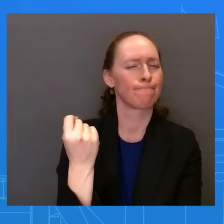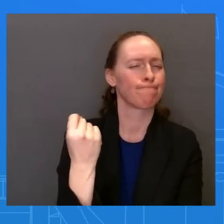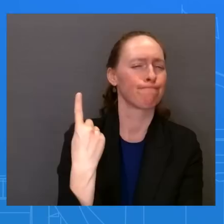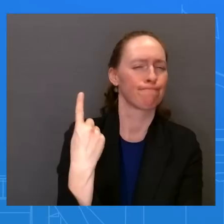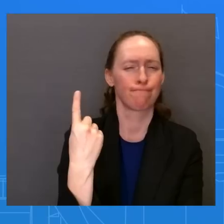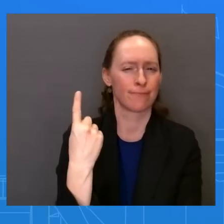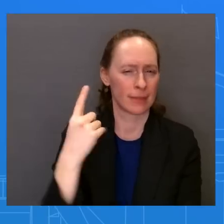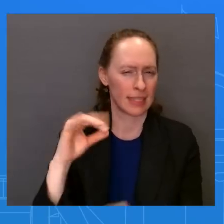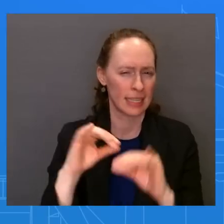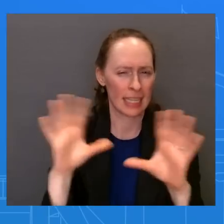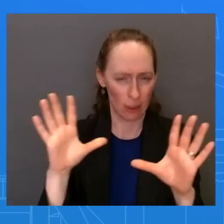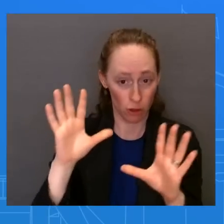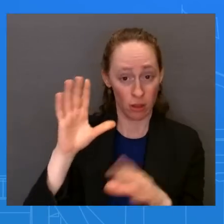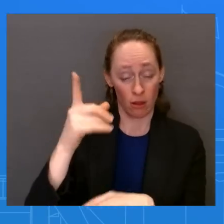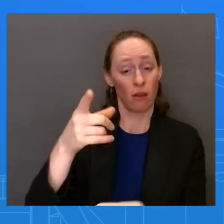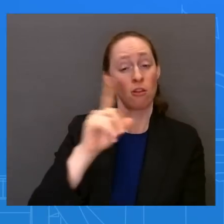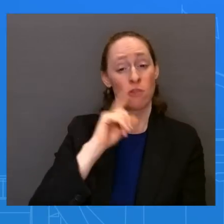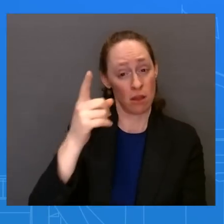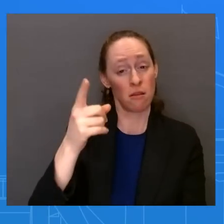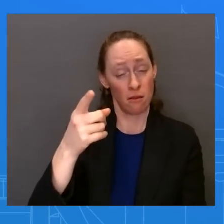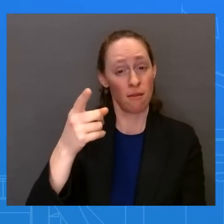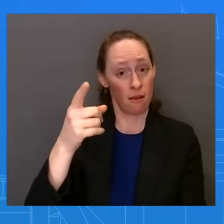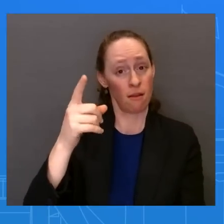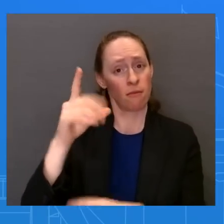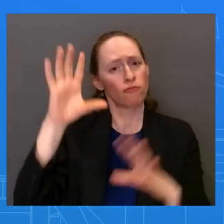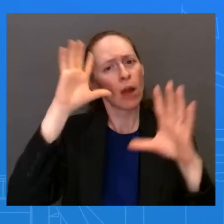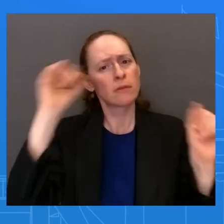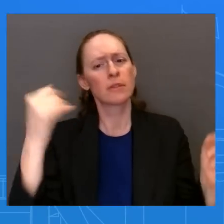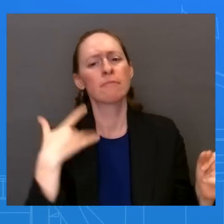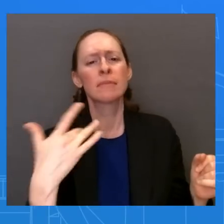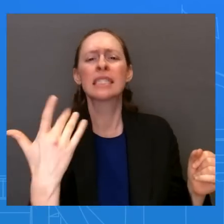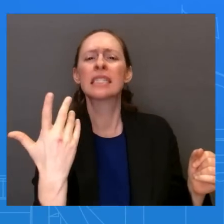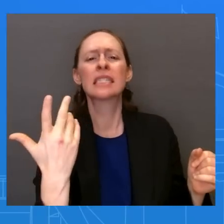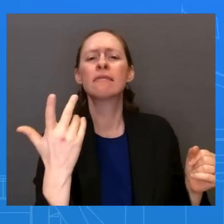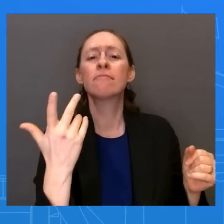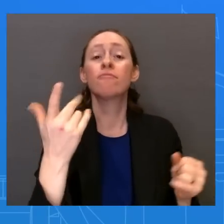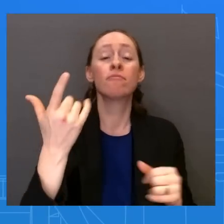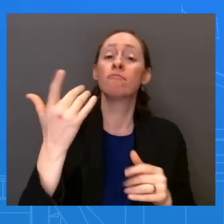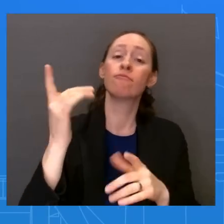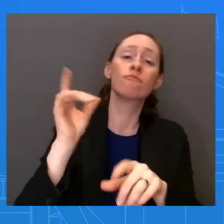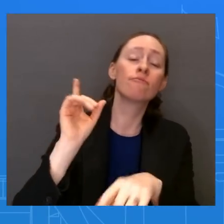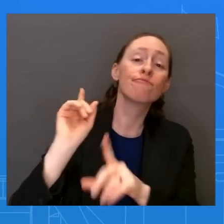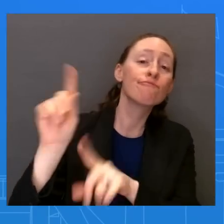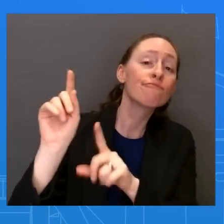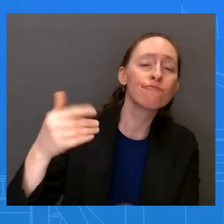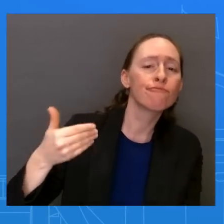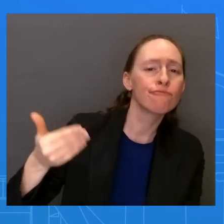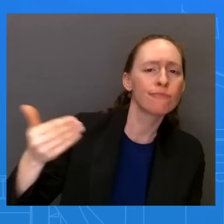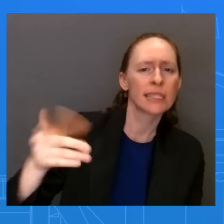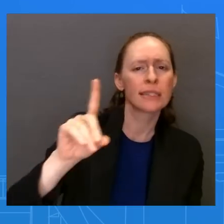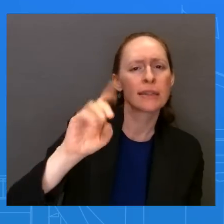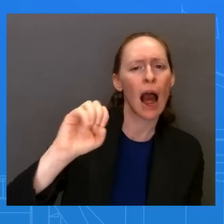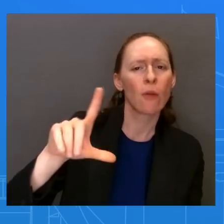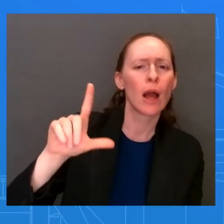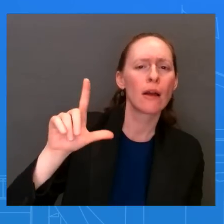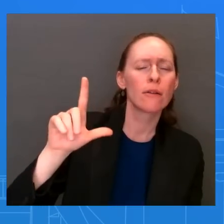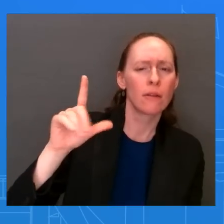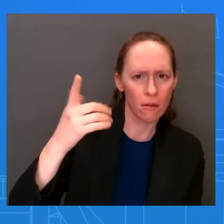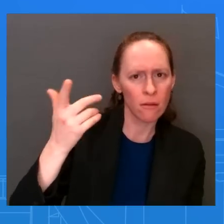what is the case against having visitor logs for his house? Ms. Jean-Pierre: So I'm -- I am going to refer you to my White --